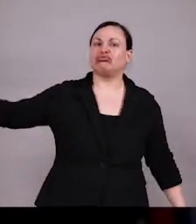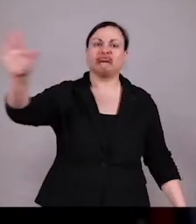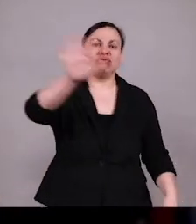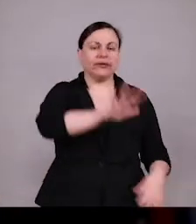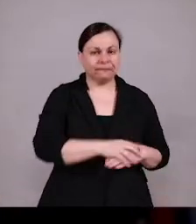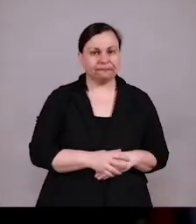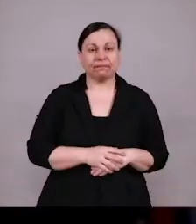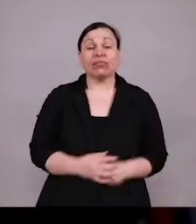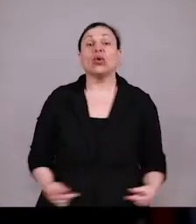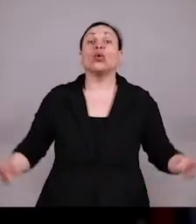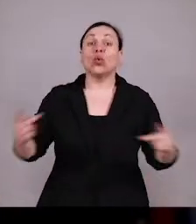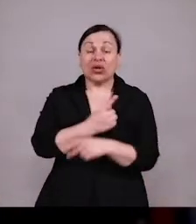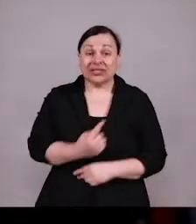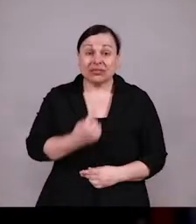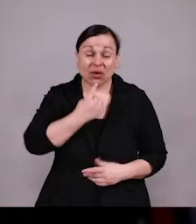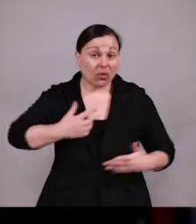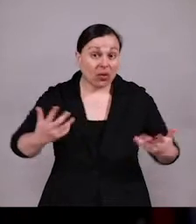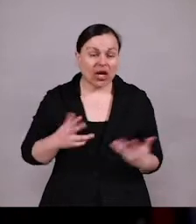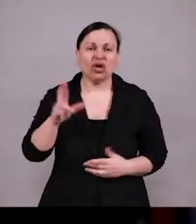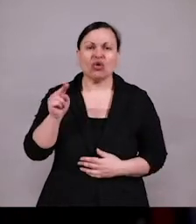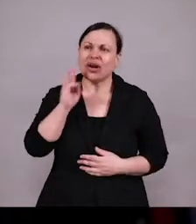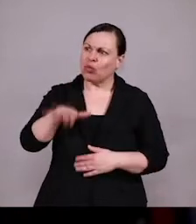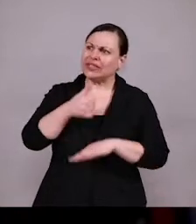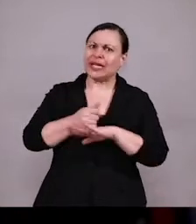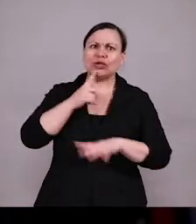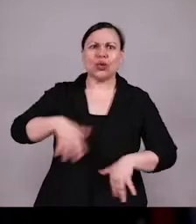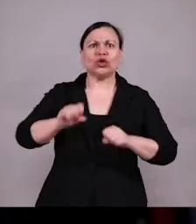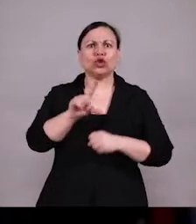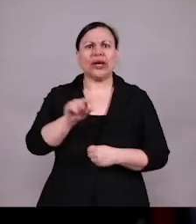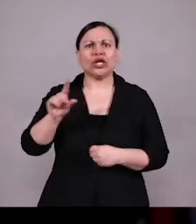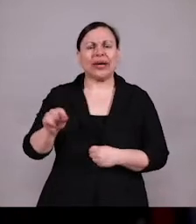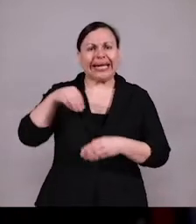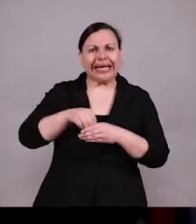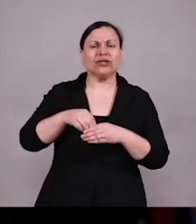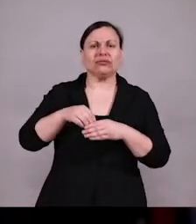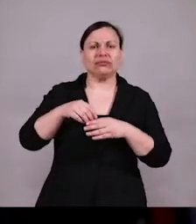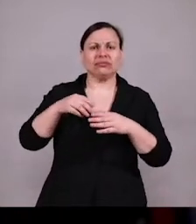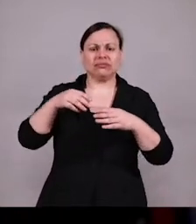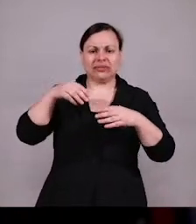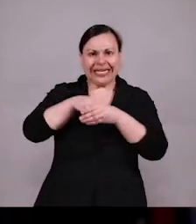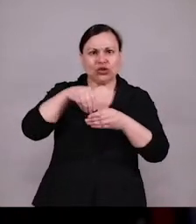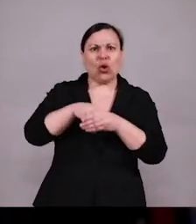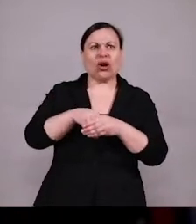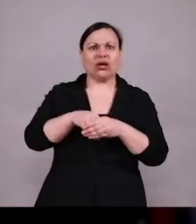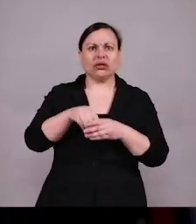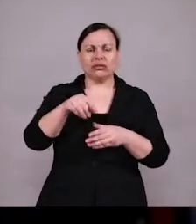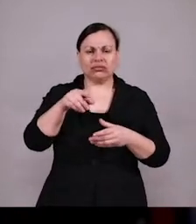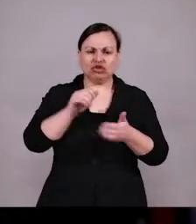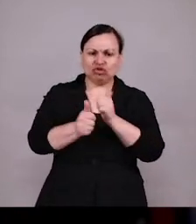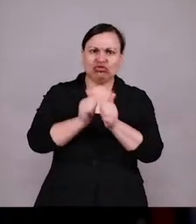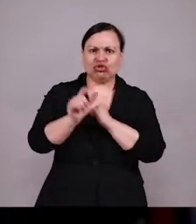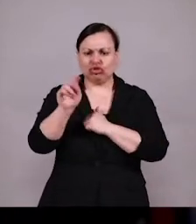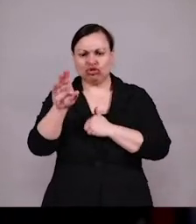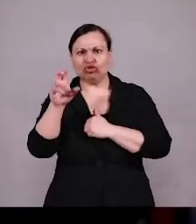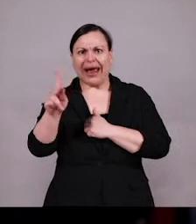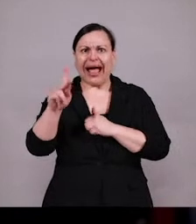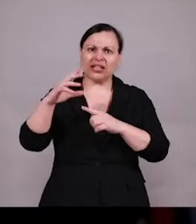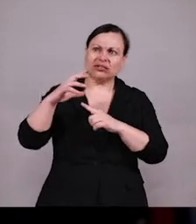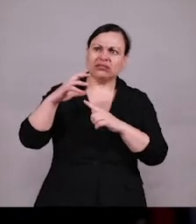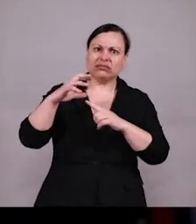Just as disappointing, UNM was set to host the 2020 Indoor NCAA Track Championships, with a real chance